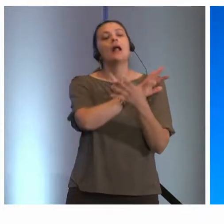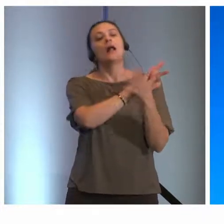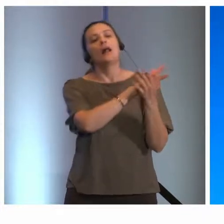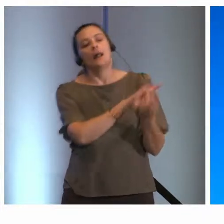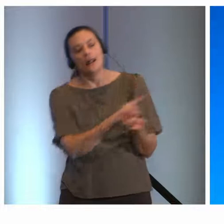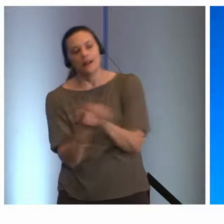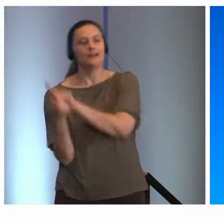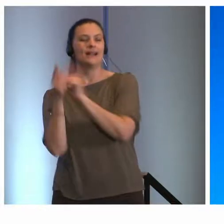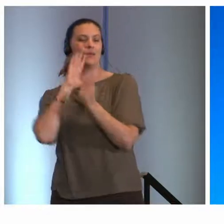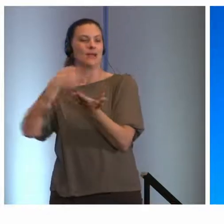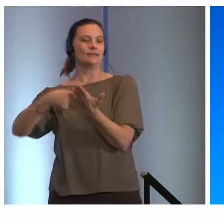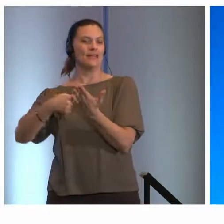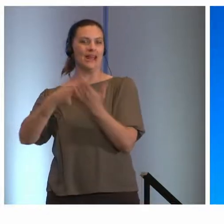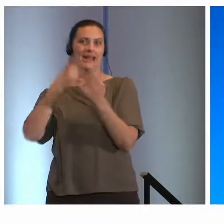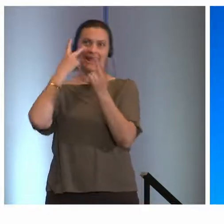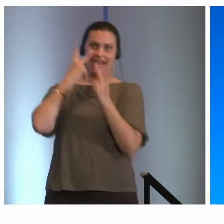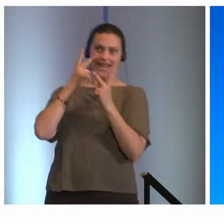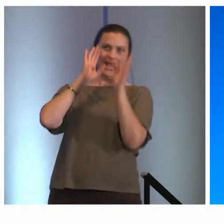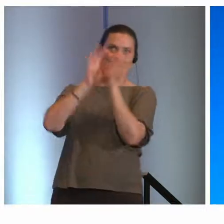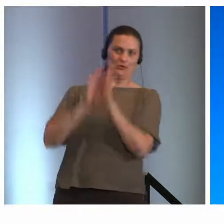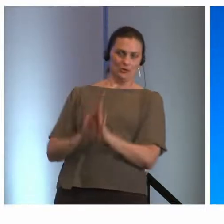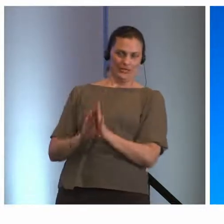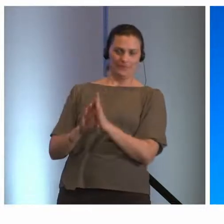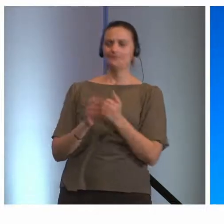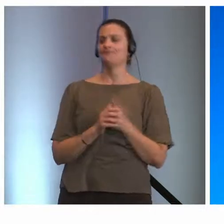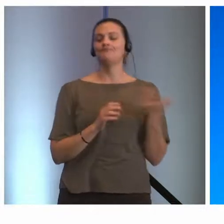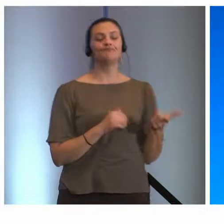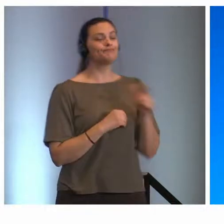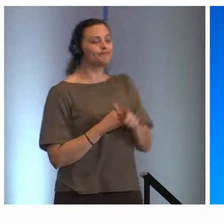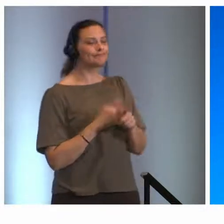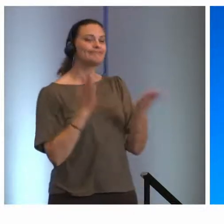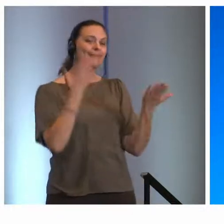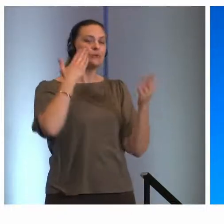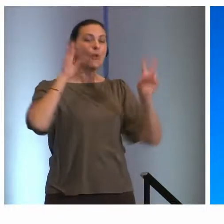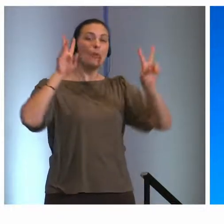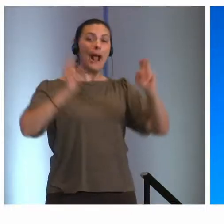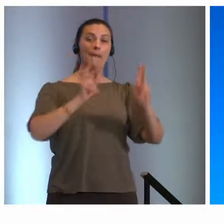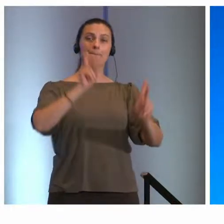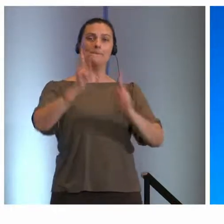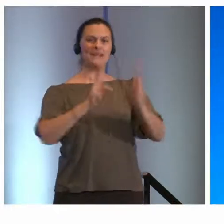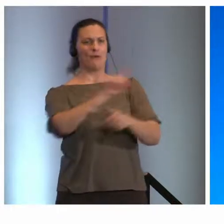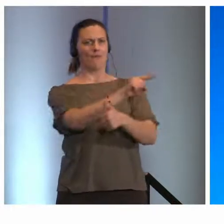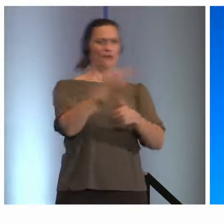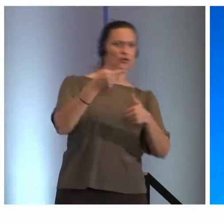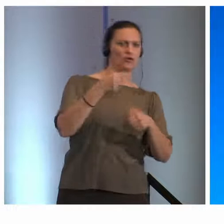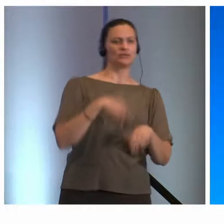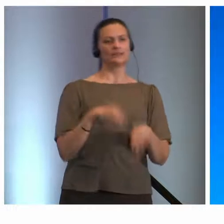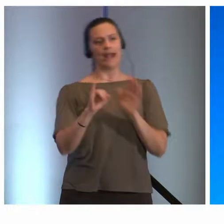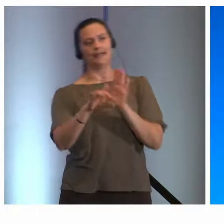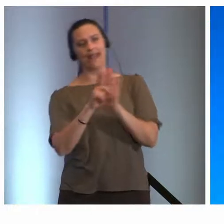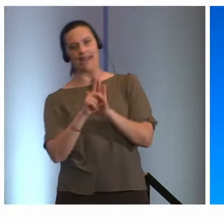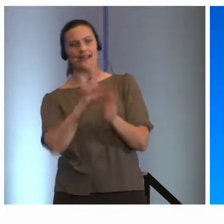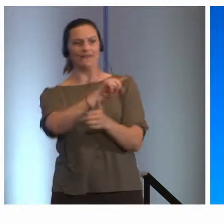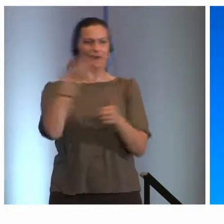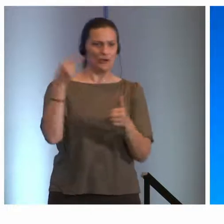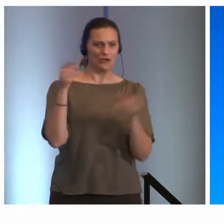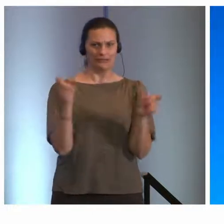and then we'll move into the imagery. (A pause) -- so people first, versus identity first, I know